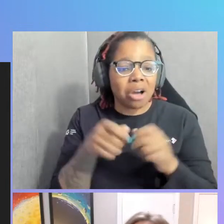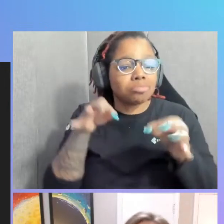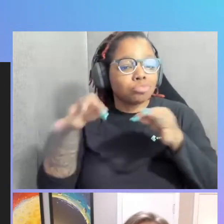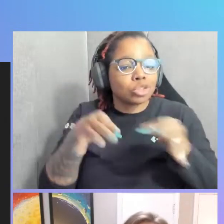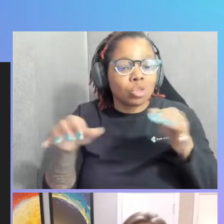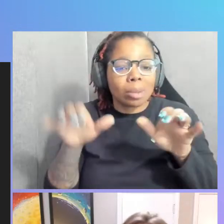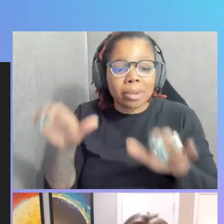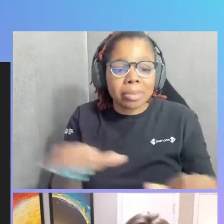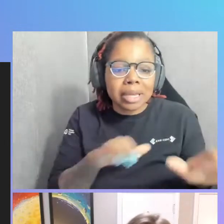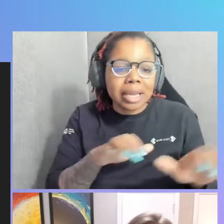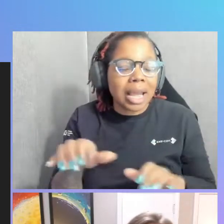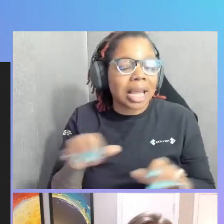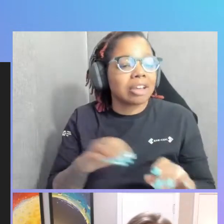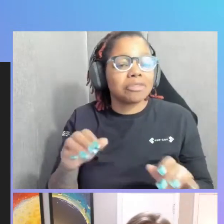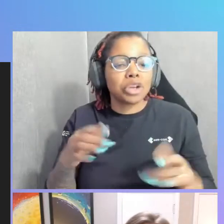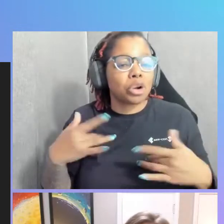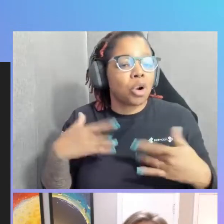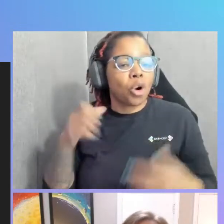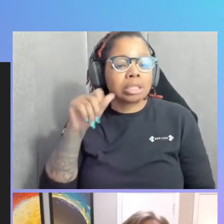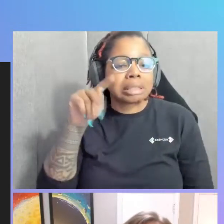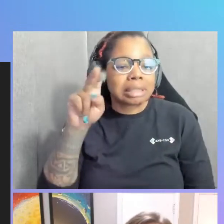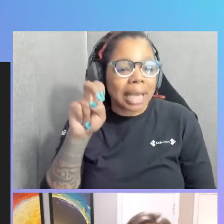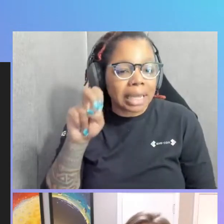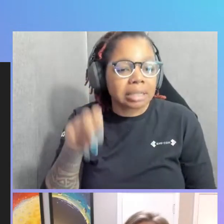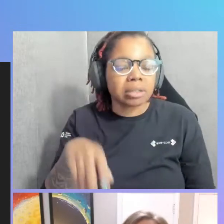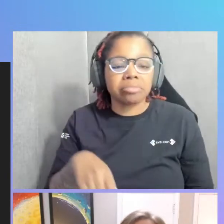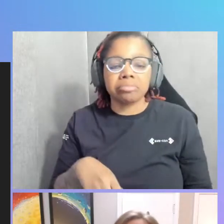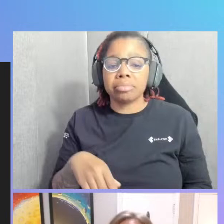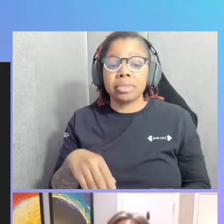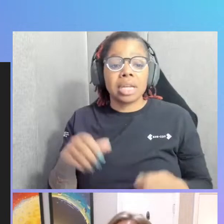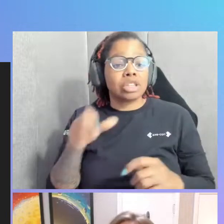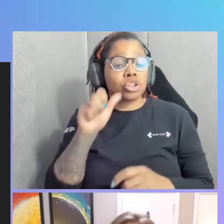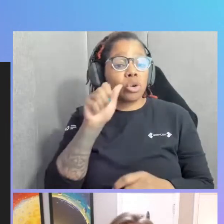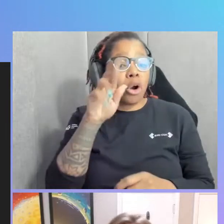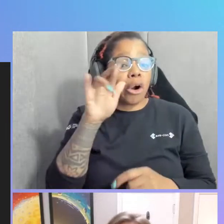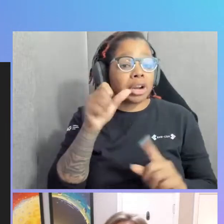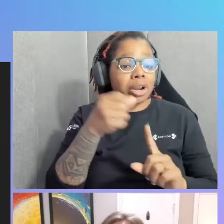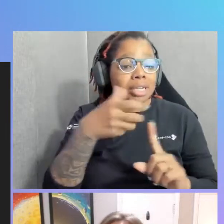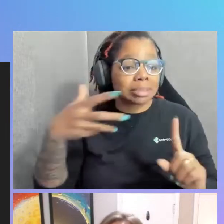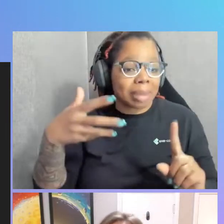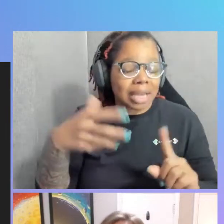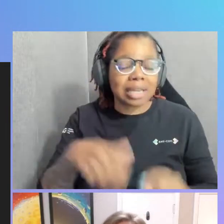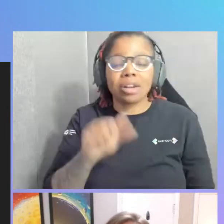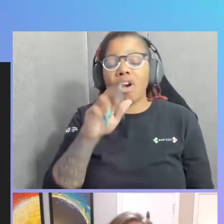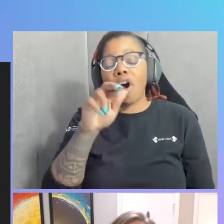behaviors and states of that element. Like Aria expands and